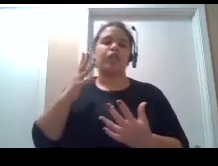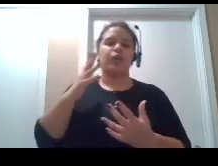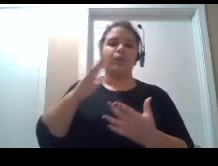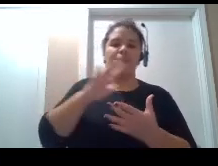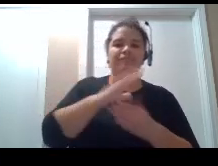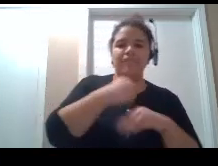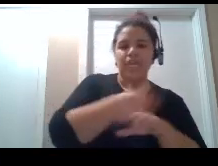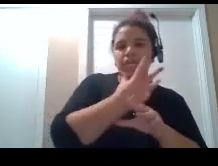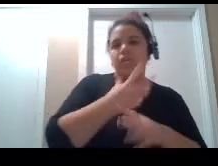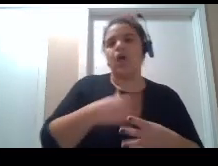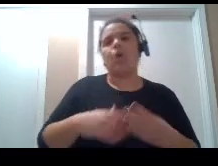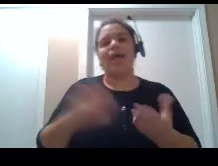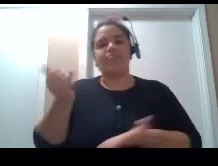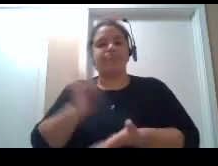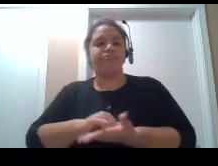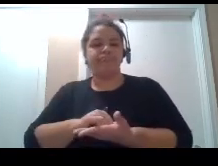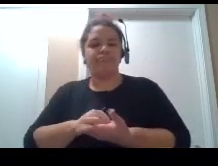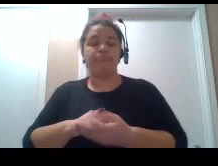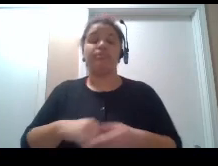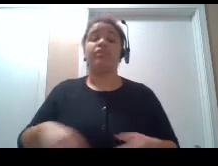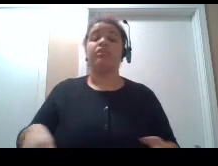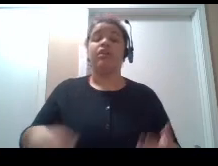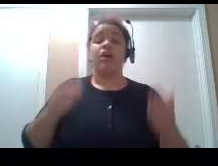and zoom in and out even if someone else is sharing their desktop.